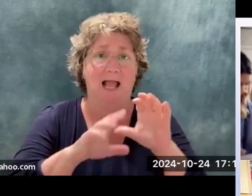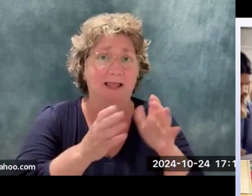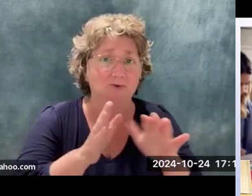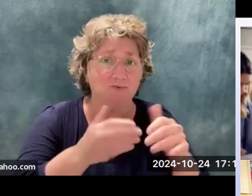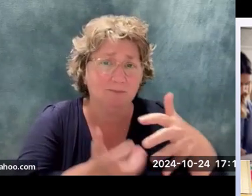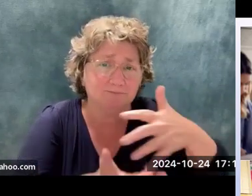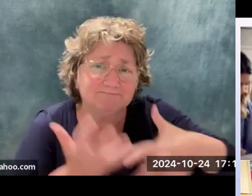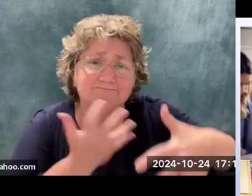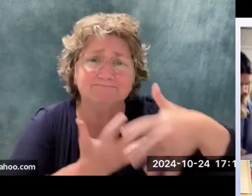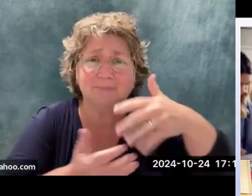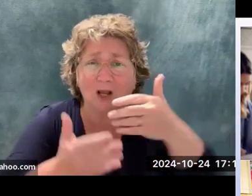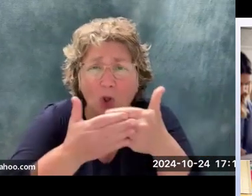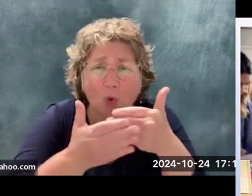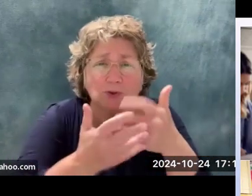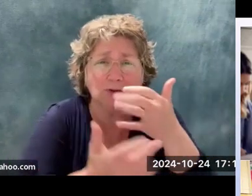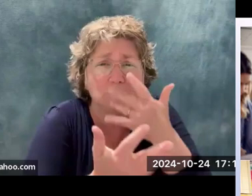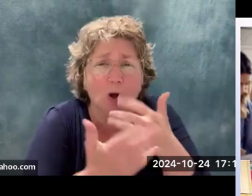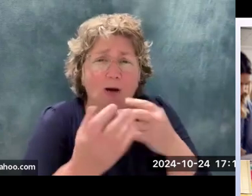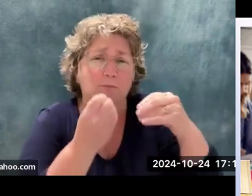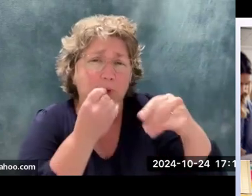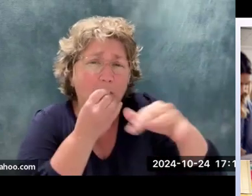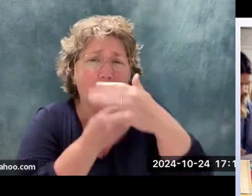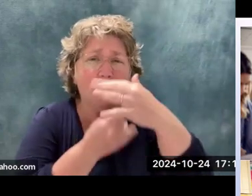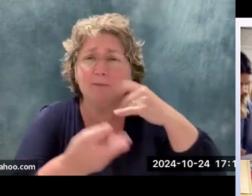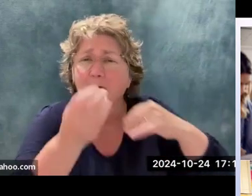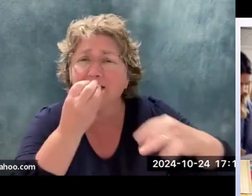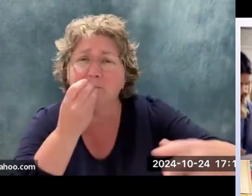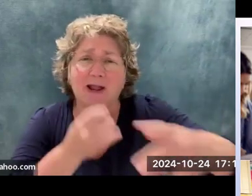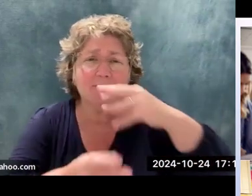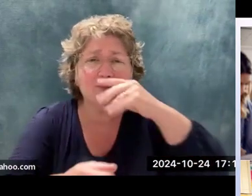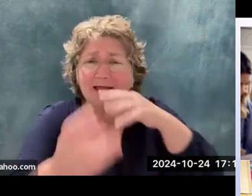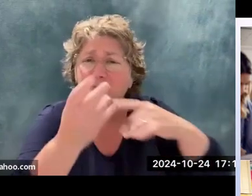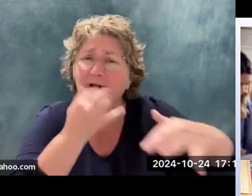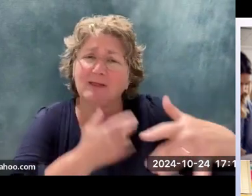They're friends. They're hanging out together and that's wonderful.